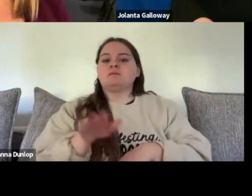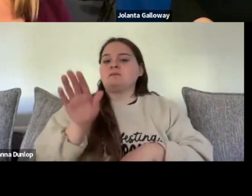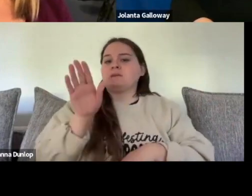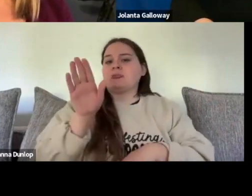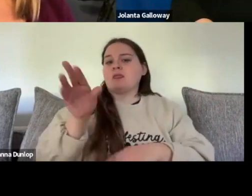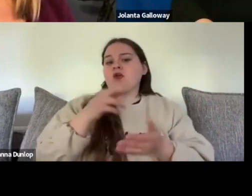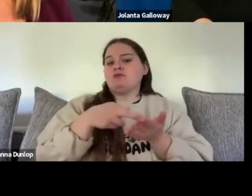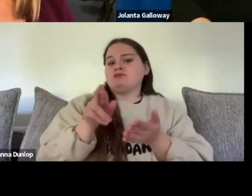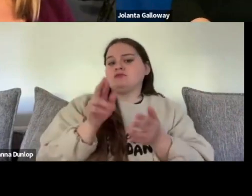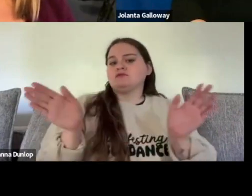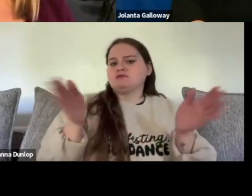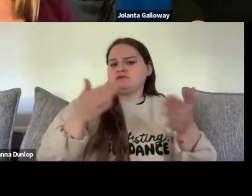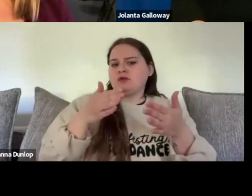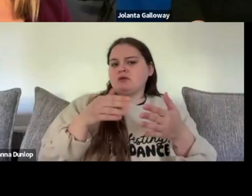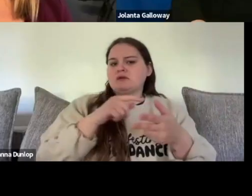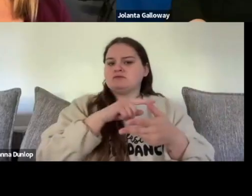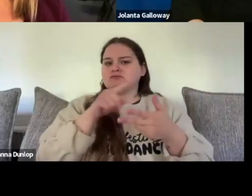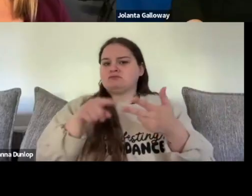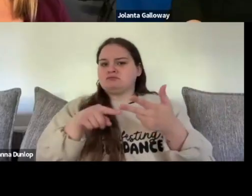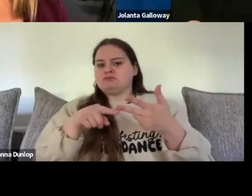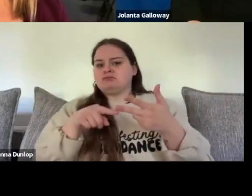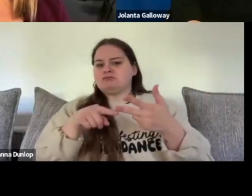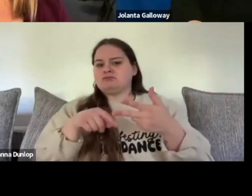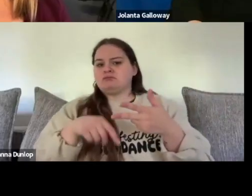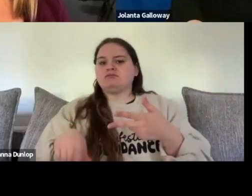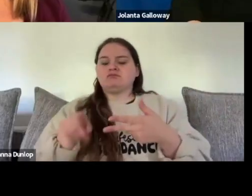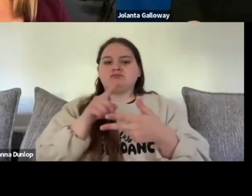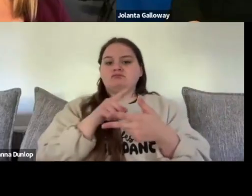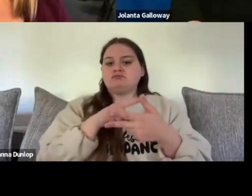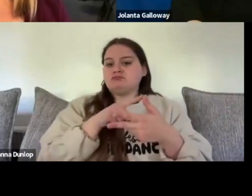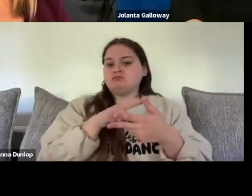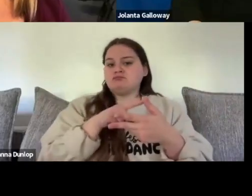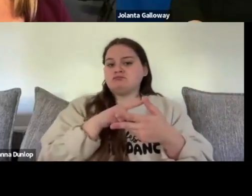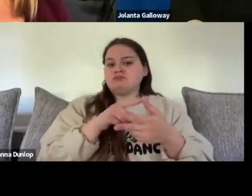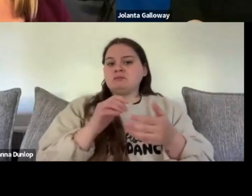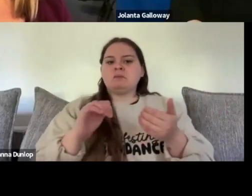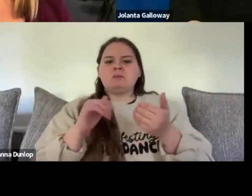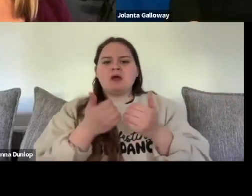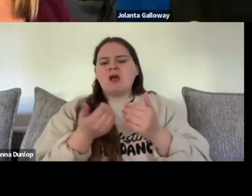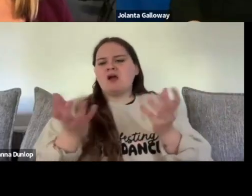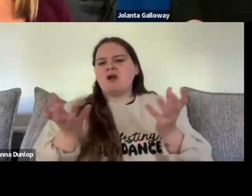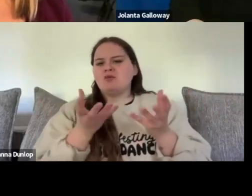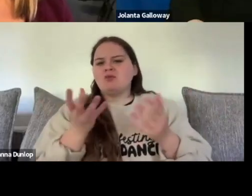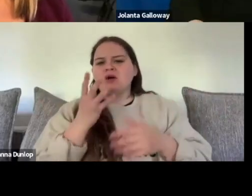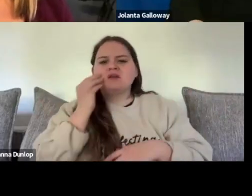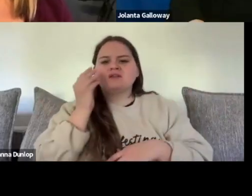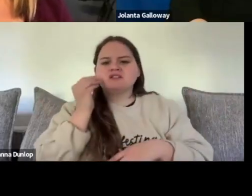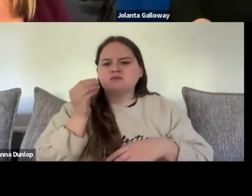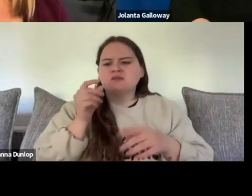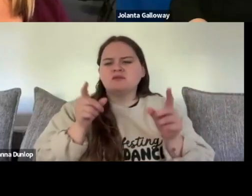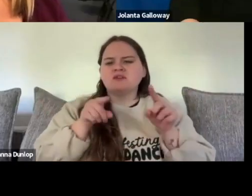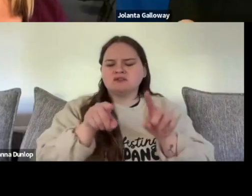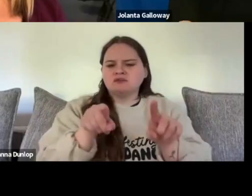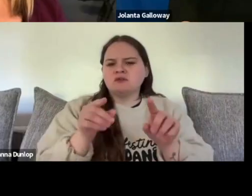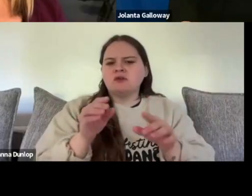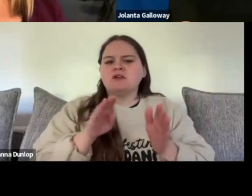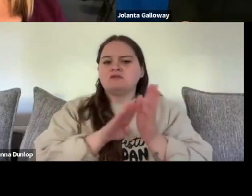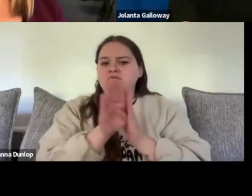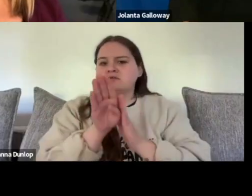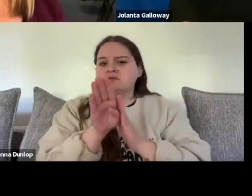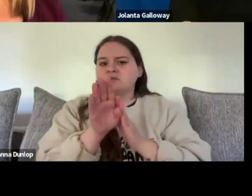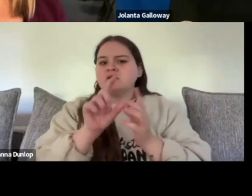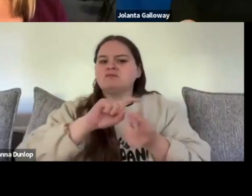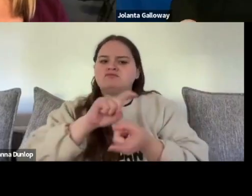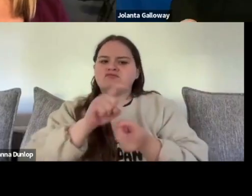adolescent dr mackey's research has three primary directions first on how